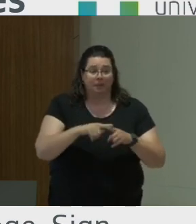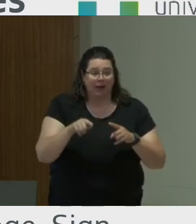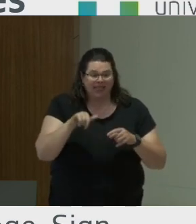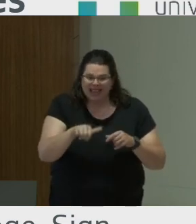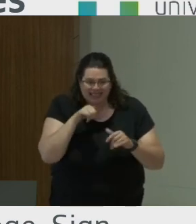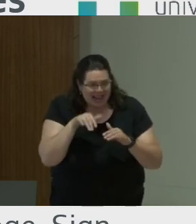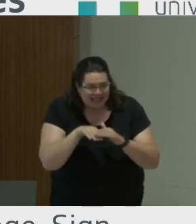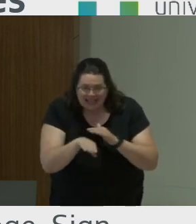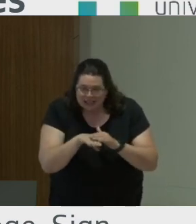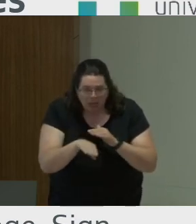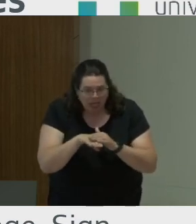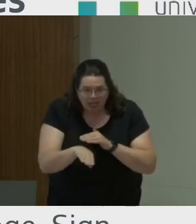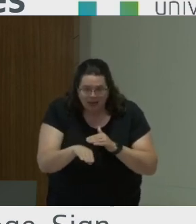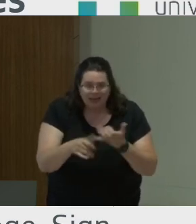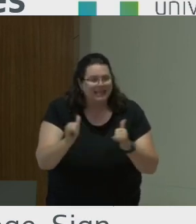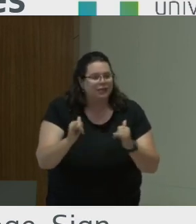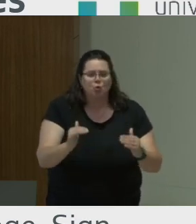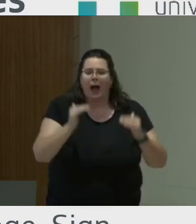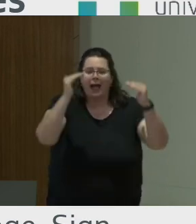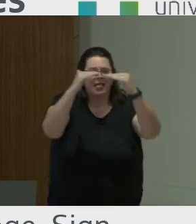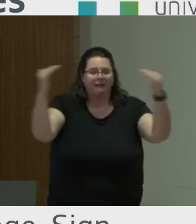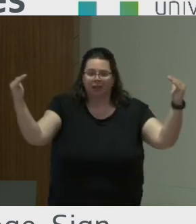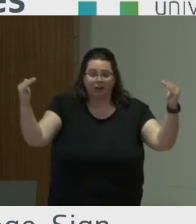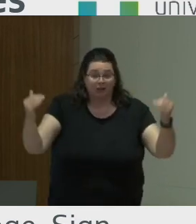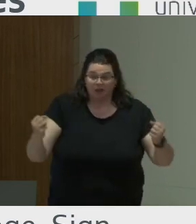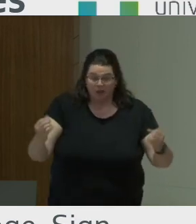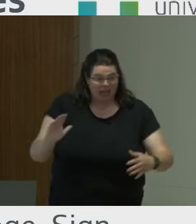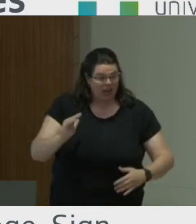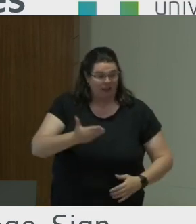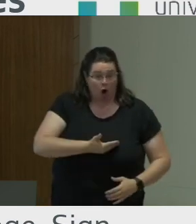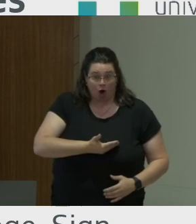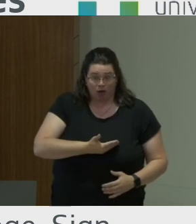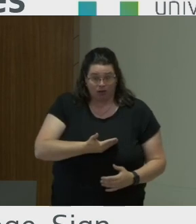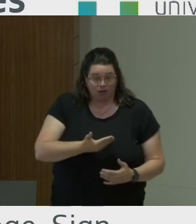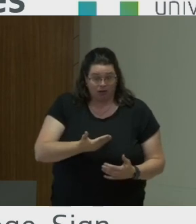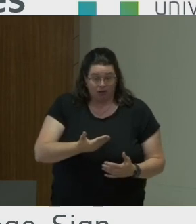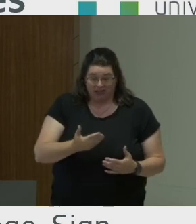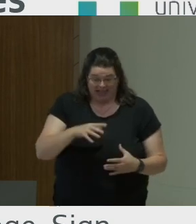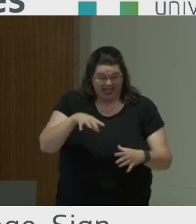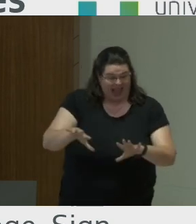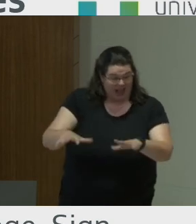That's too high level for many in this population.